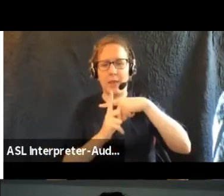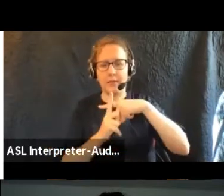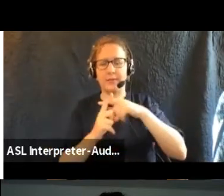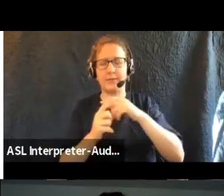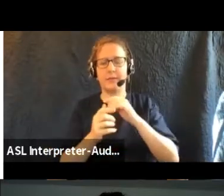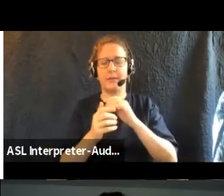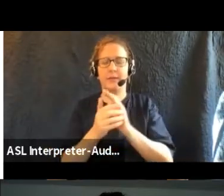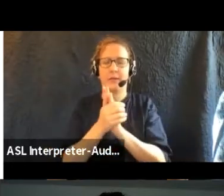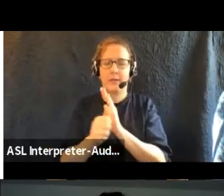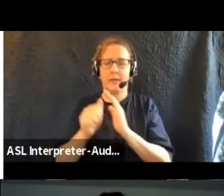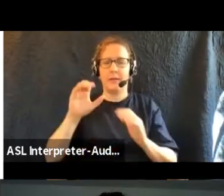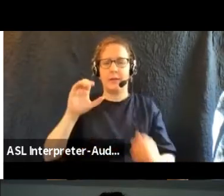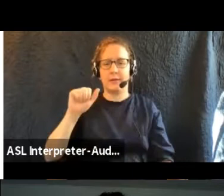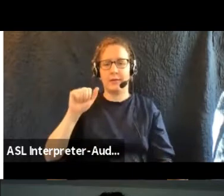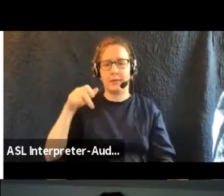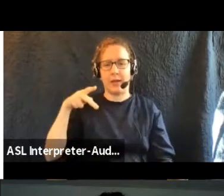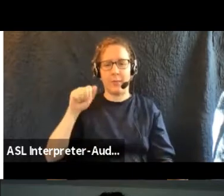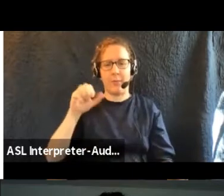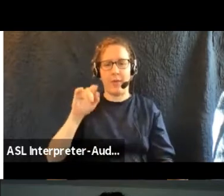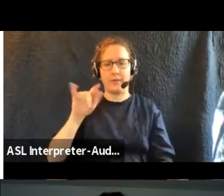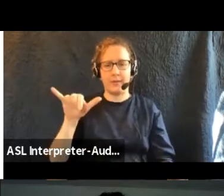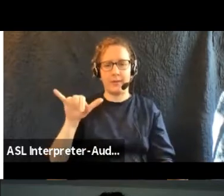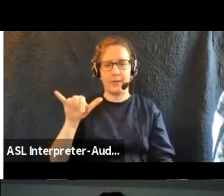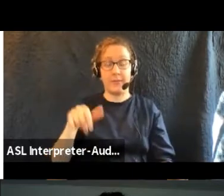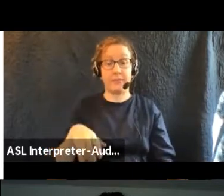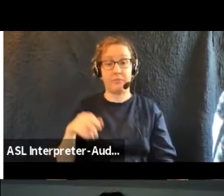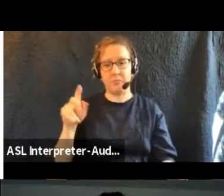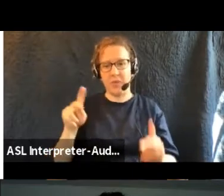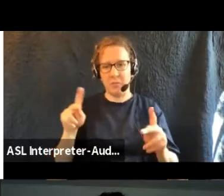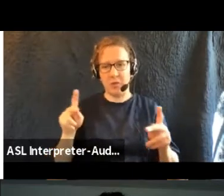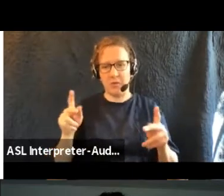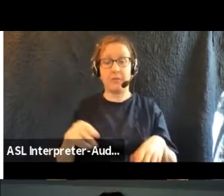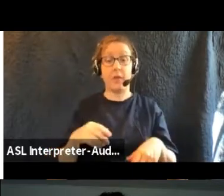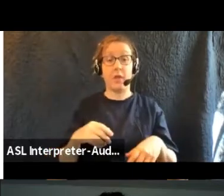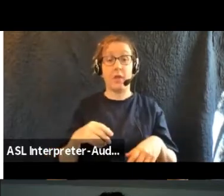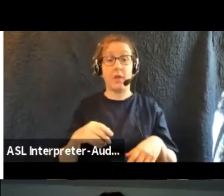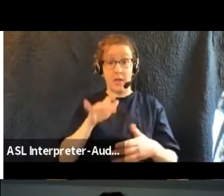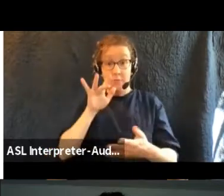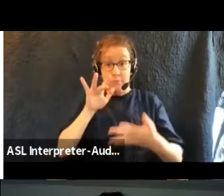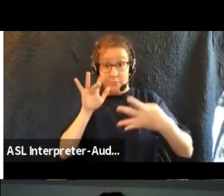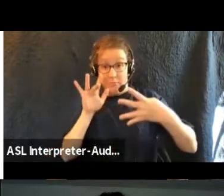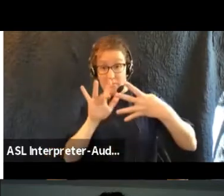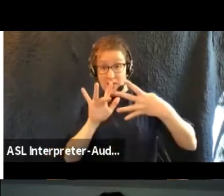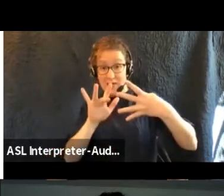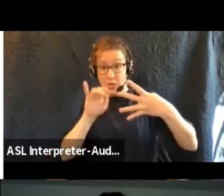So what we ended up doing was in mid July we launched a new portal on our Fellowship website.